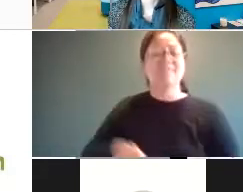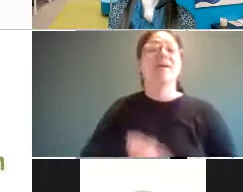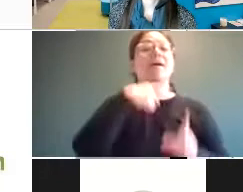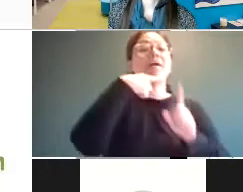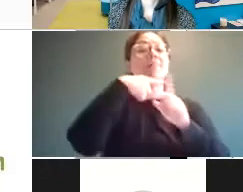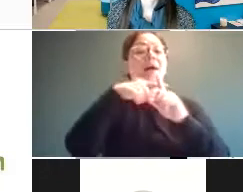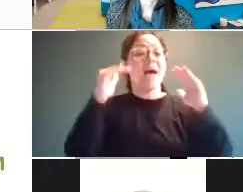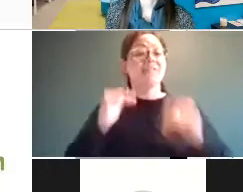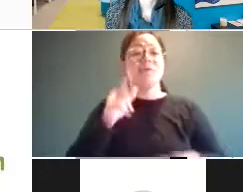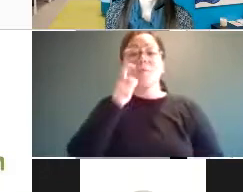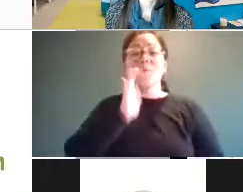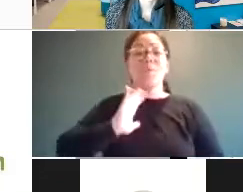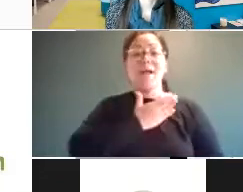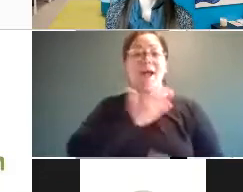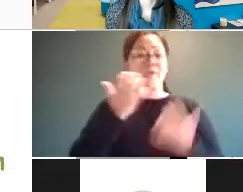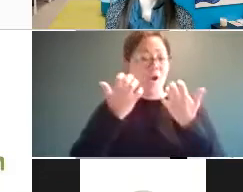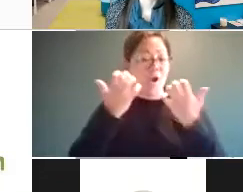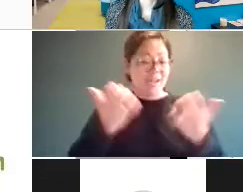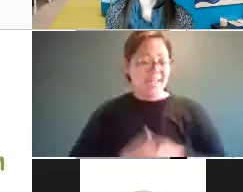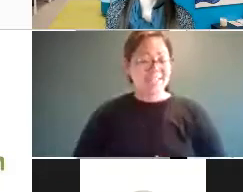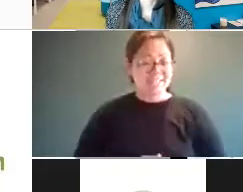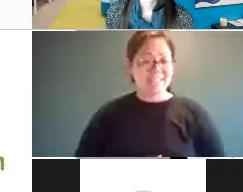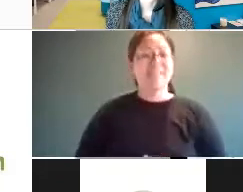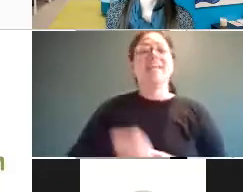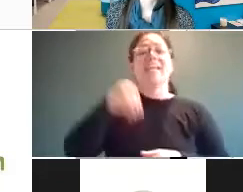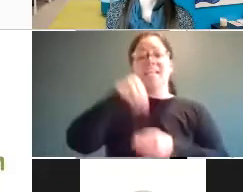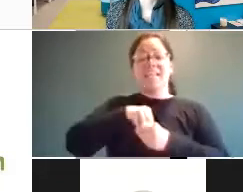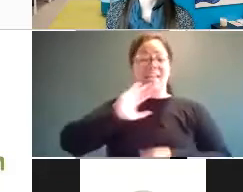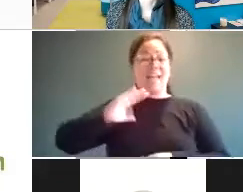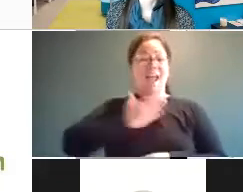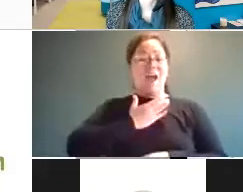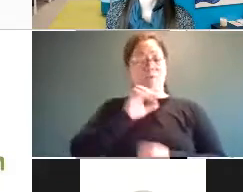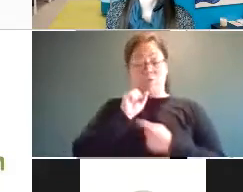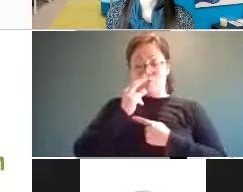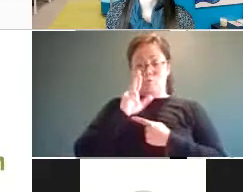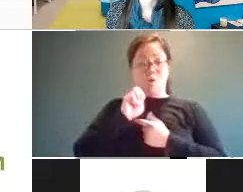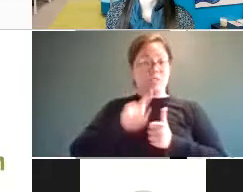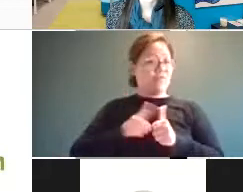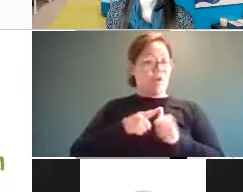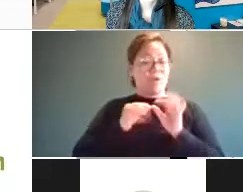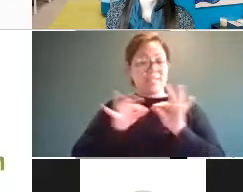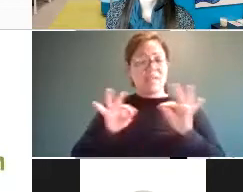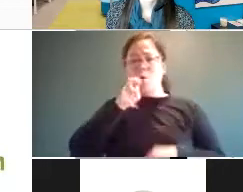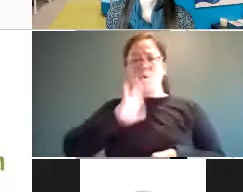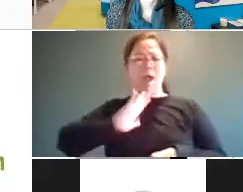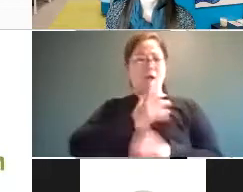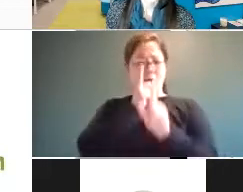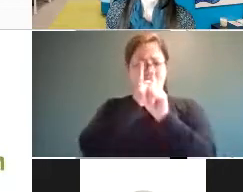Pretty broadly speaking, you know, in our source language, who is that target audience that we're looking towards?